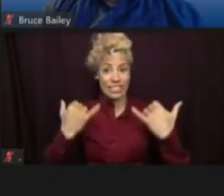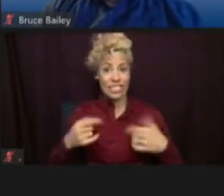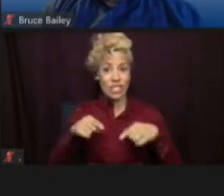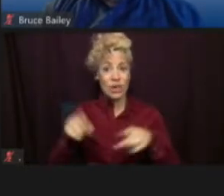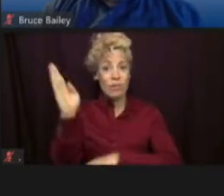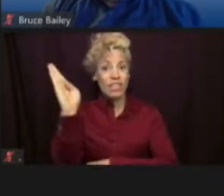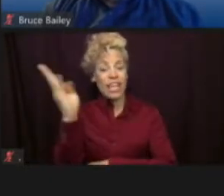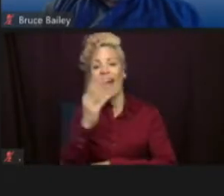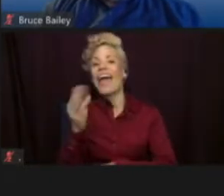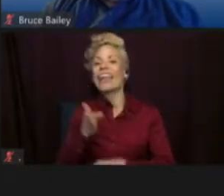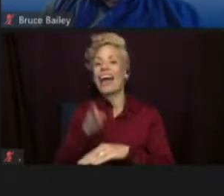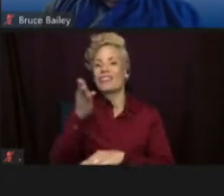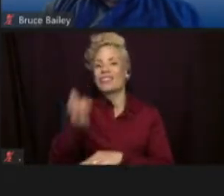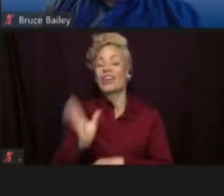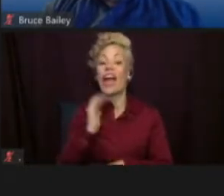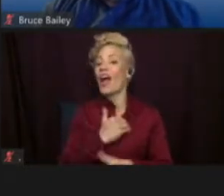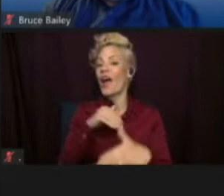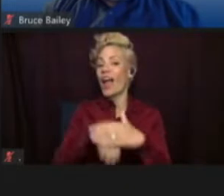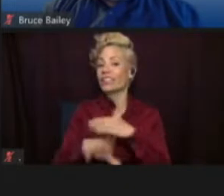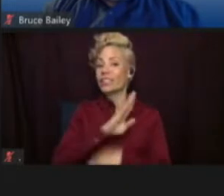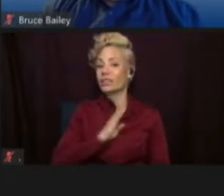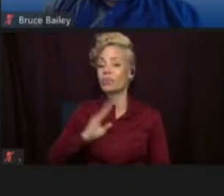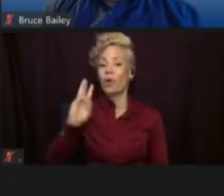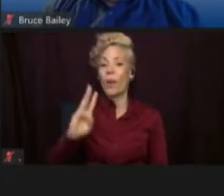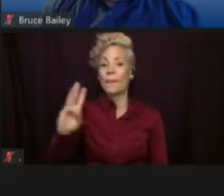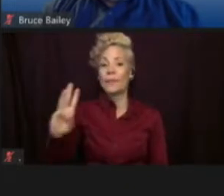Our Access Board website, which will be repeated numerous times